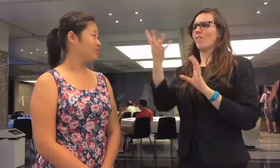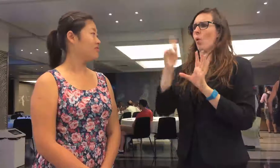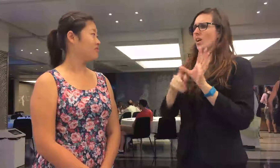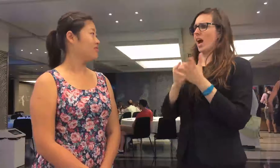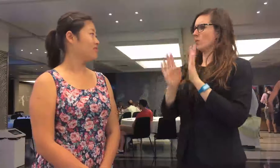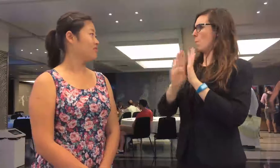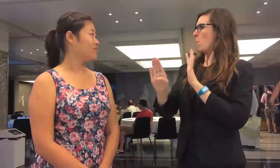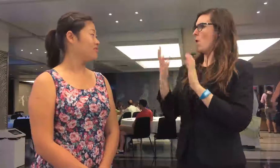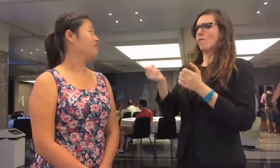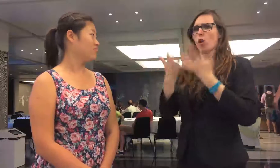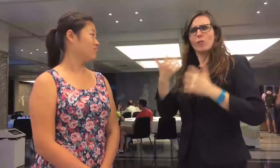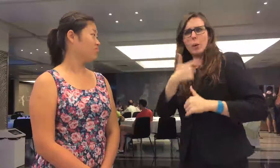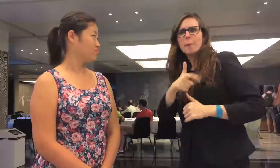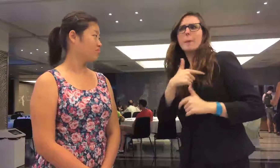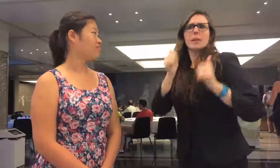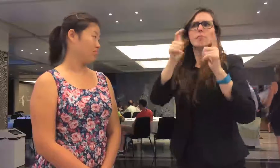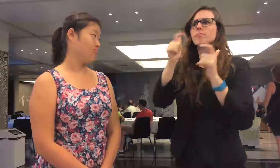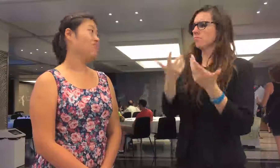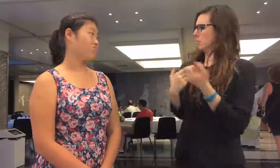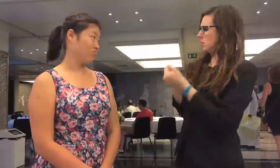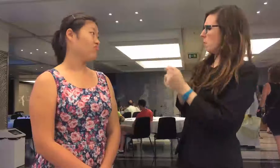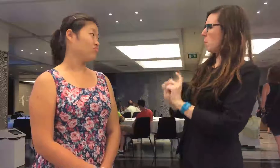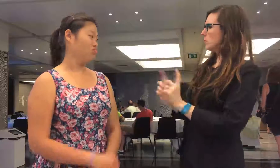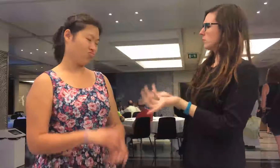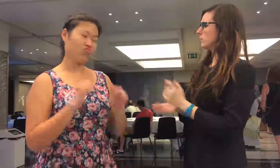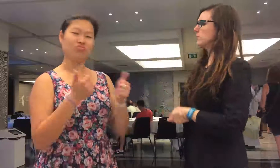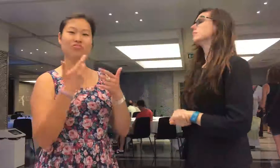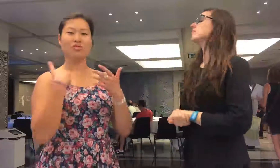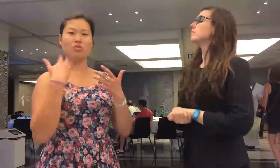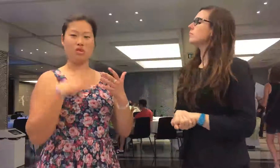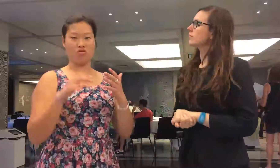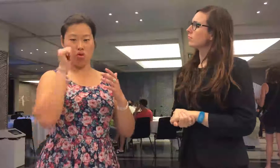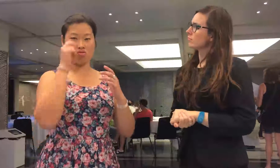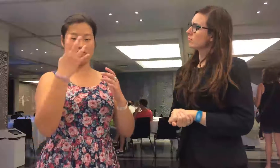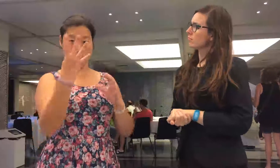So, Shirley, how can Australians support you over the next four years? Well, I'm going to be required